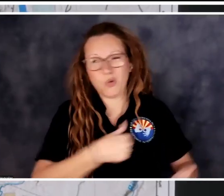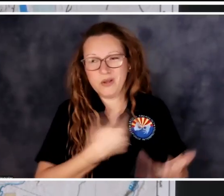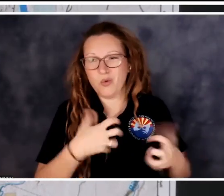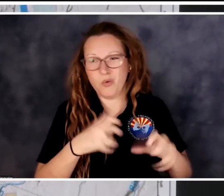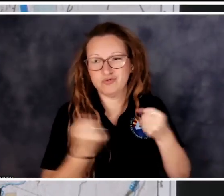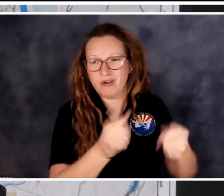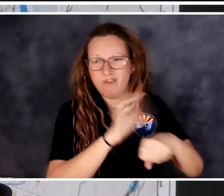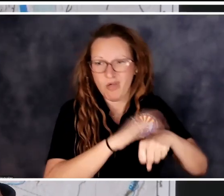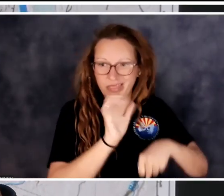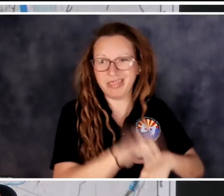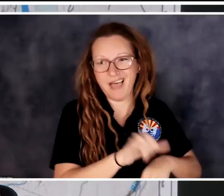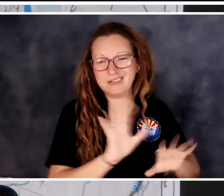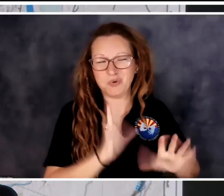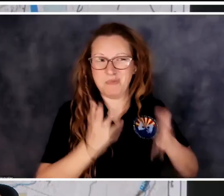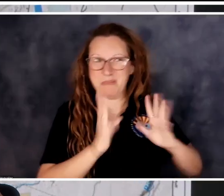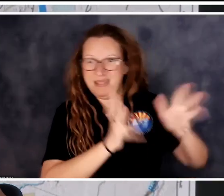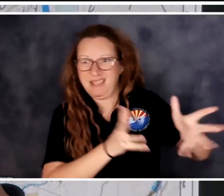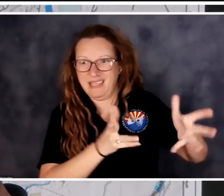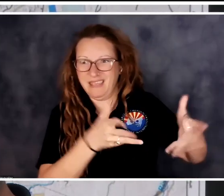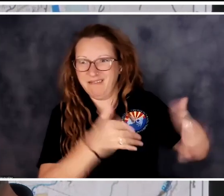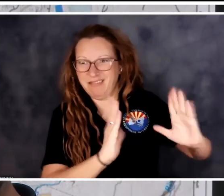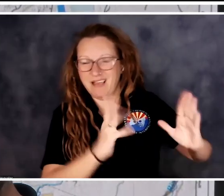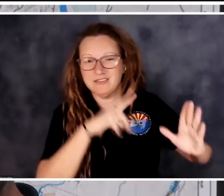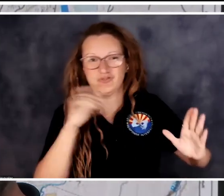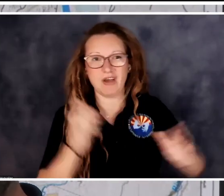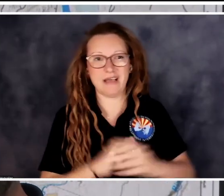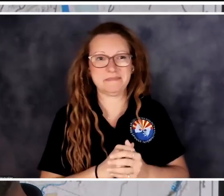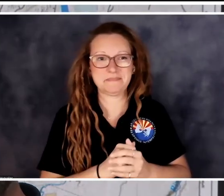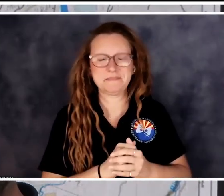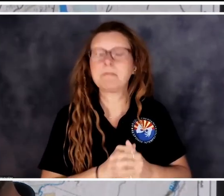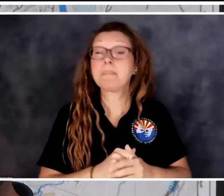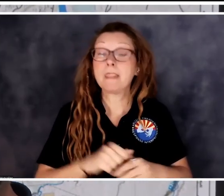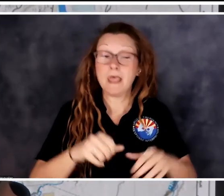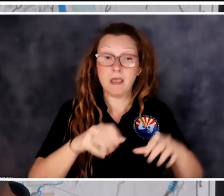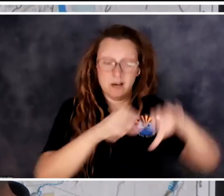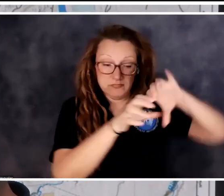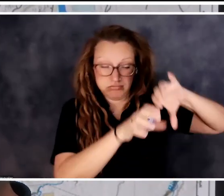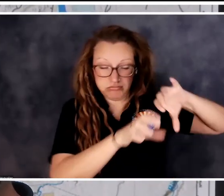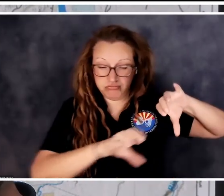Again, we want to be ready if this fire comes out from here.